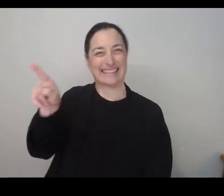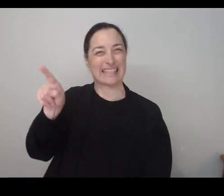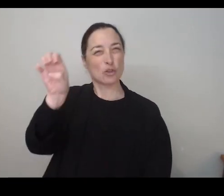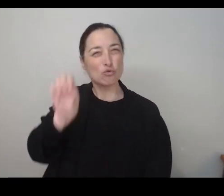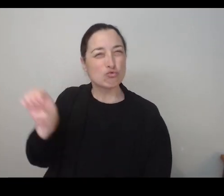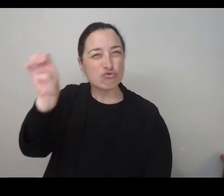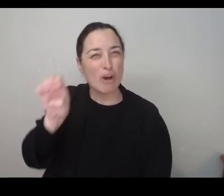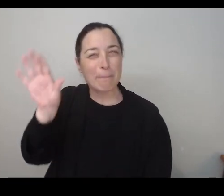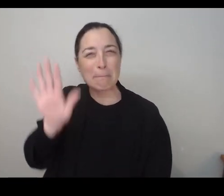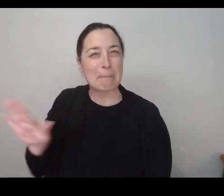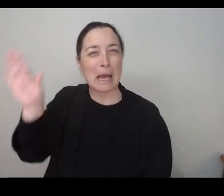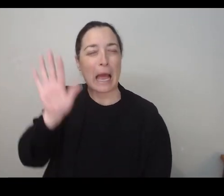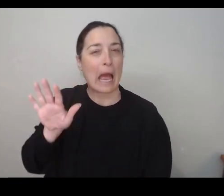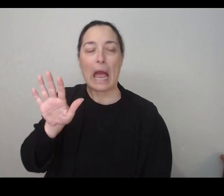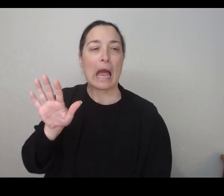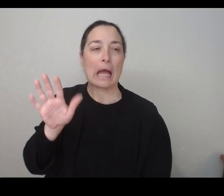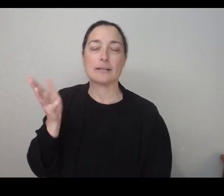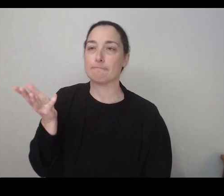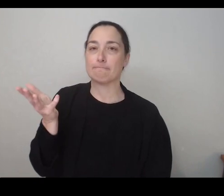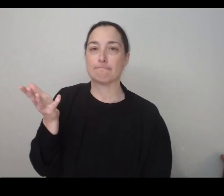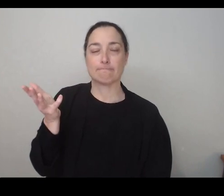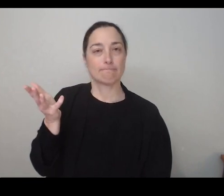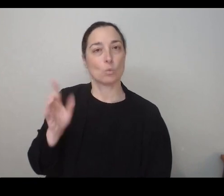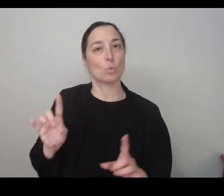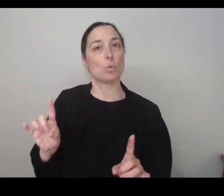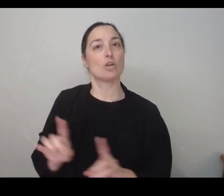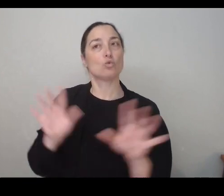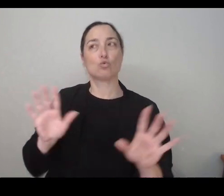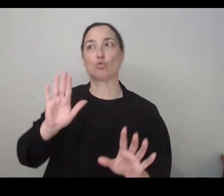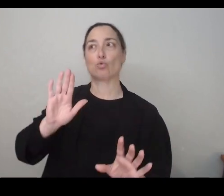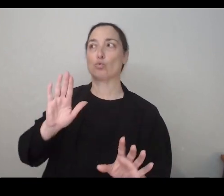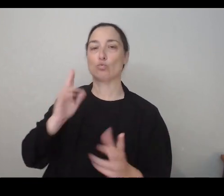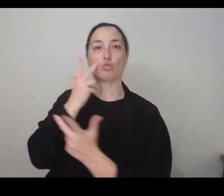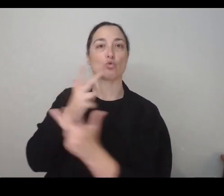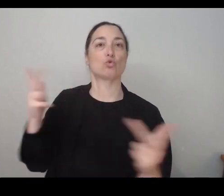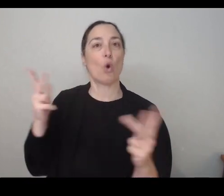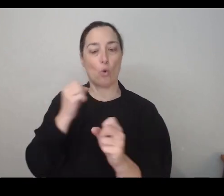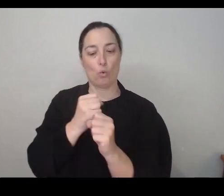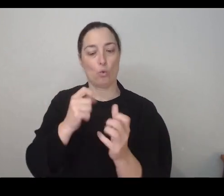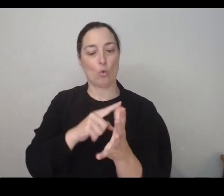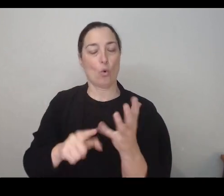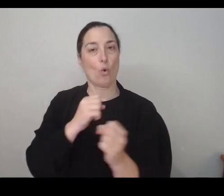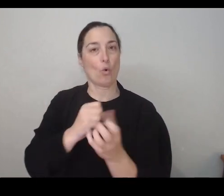where we are used to present works of Gauguin. Knowing also, but something which is quite interesting